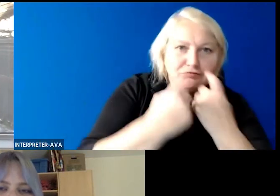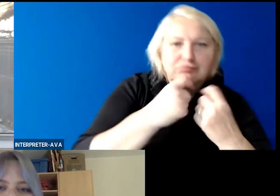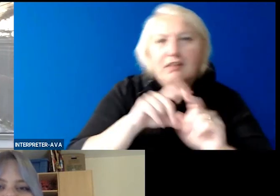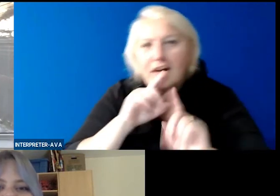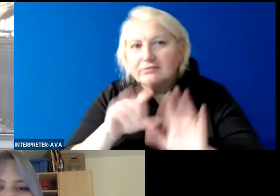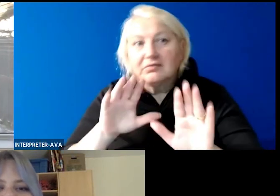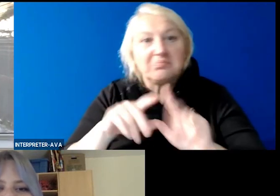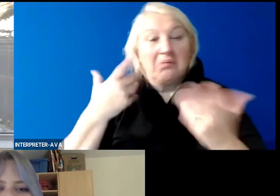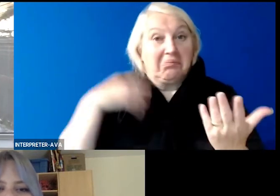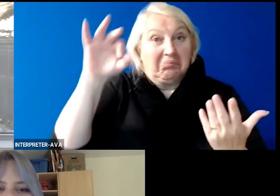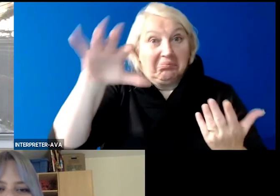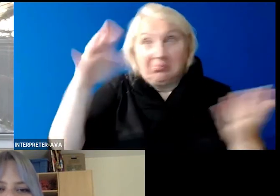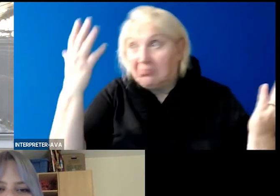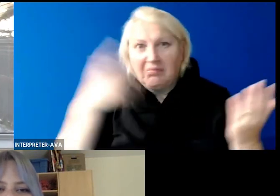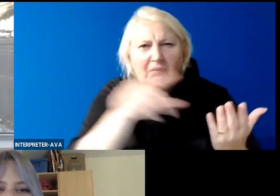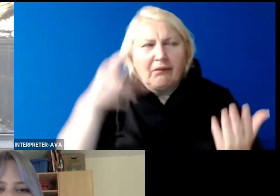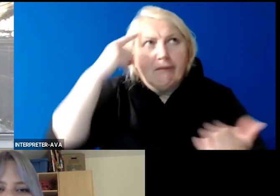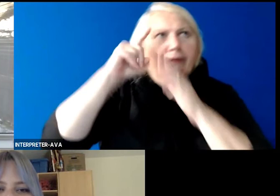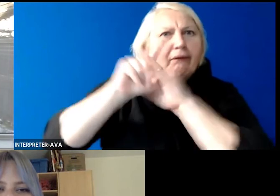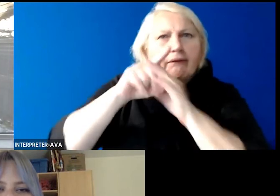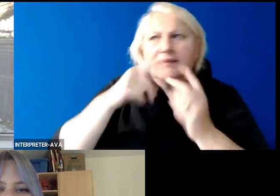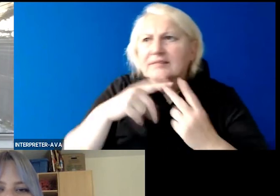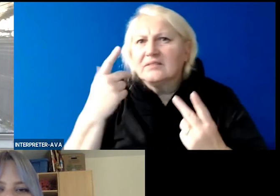Does anyone else have anything else to say final thoughts before moving to questions?